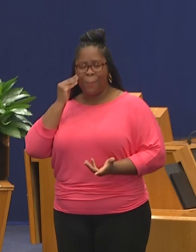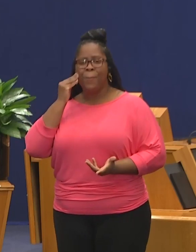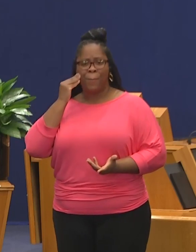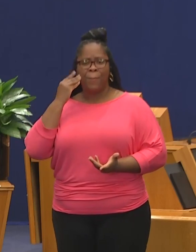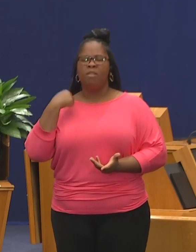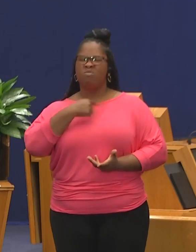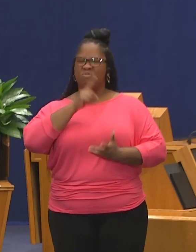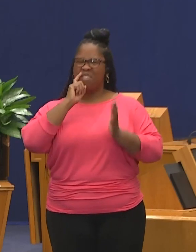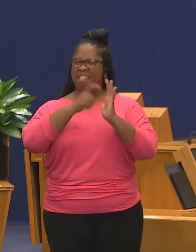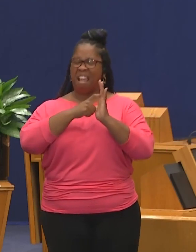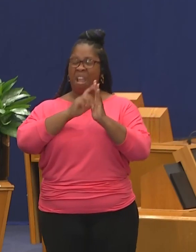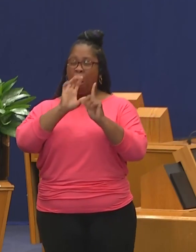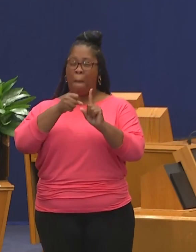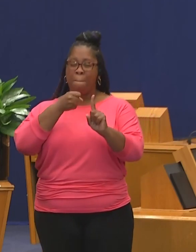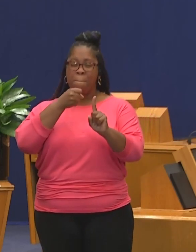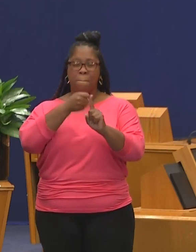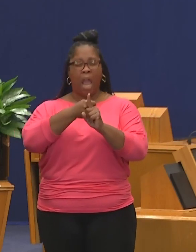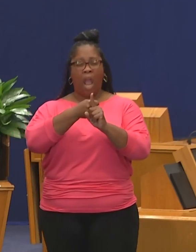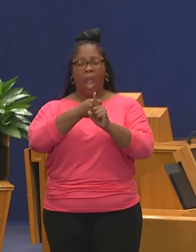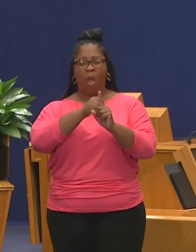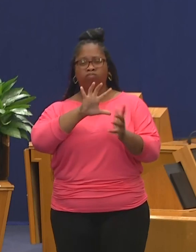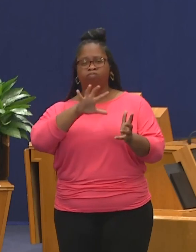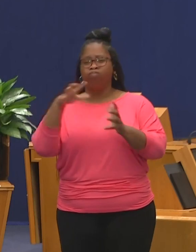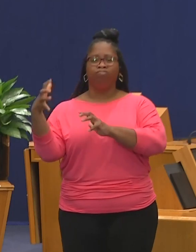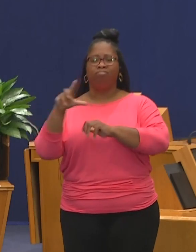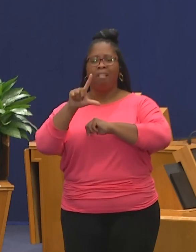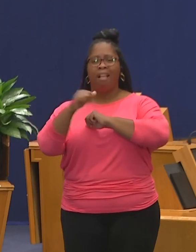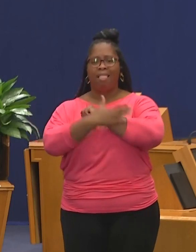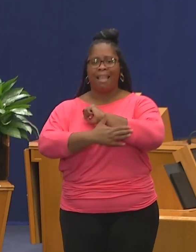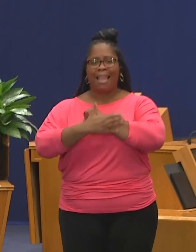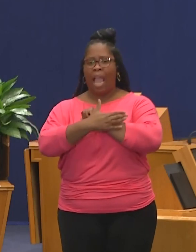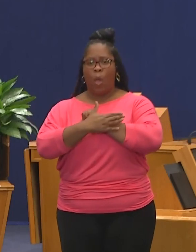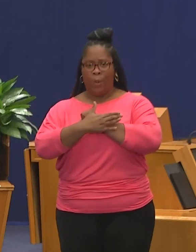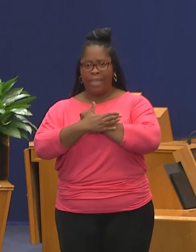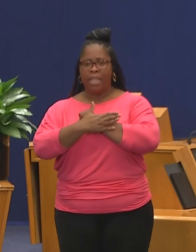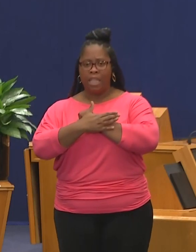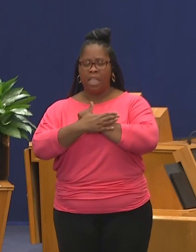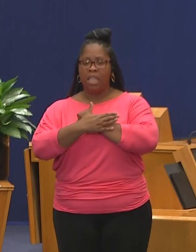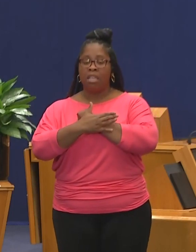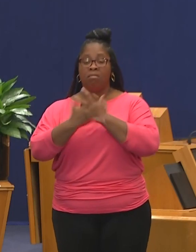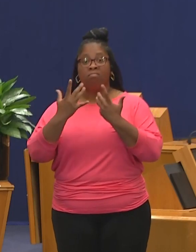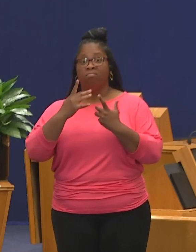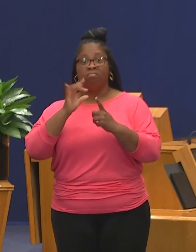WE RECOGNIZE THE PROFOUND TOLL THE CRISIS HAS TAKEN ON OUR L.A.